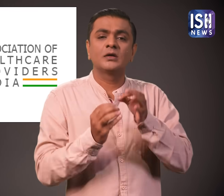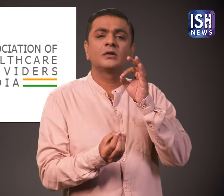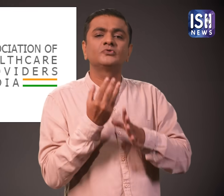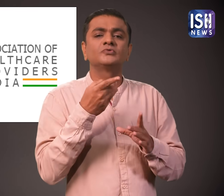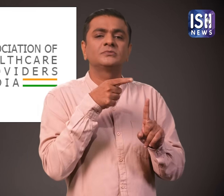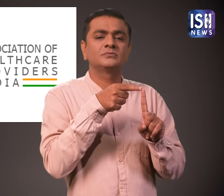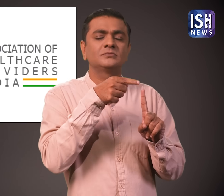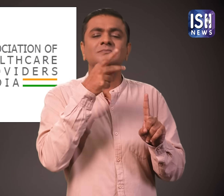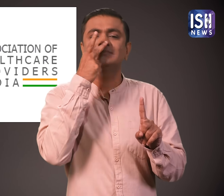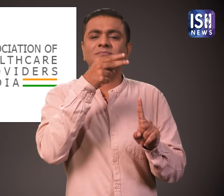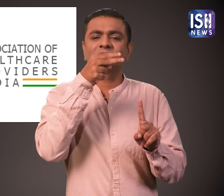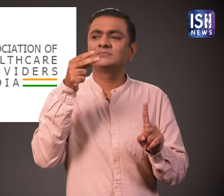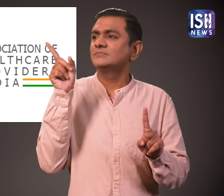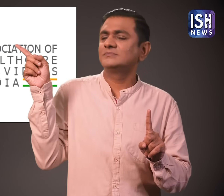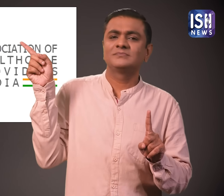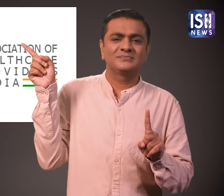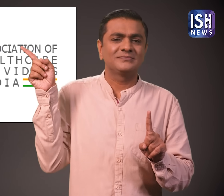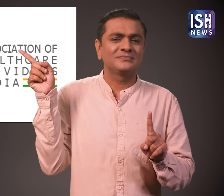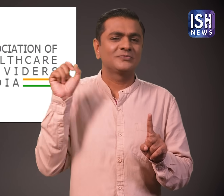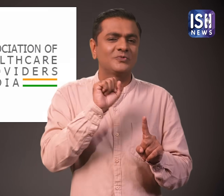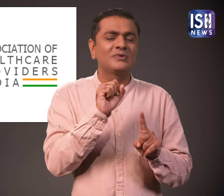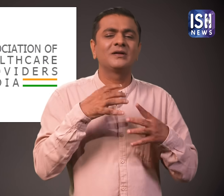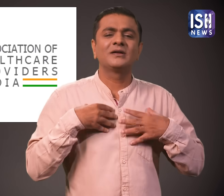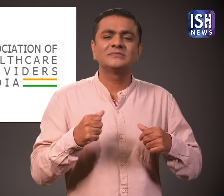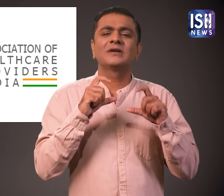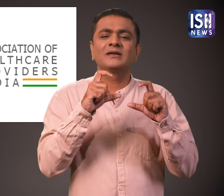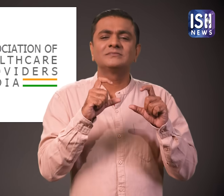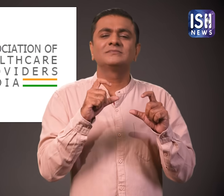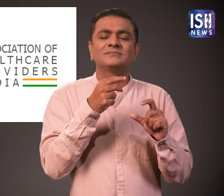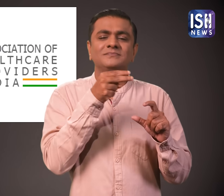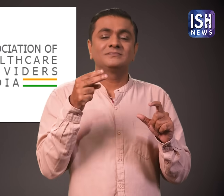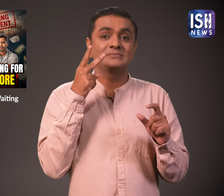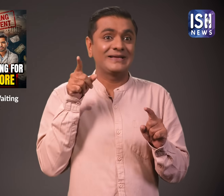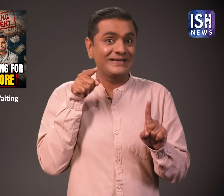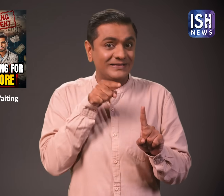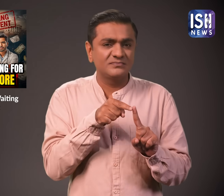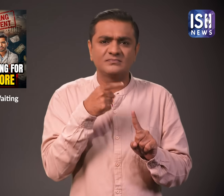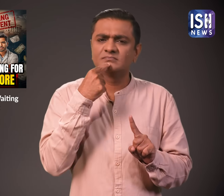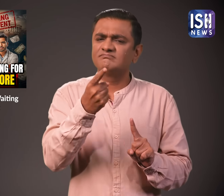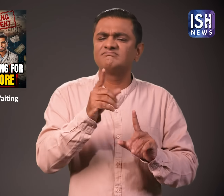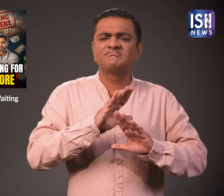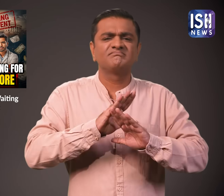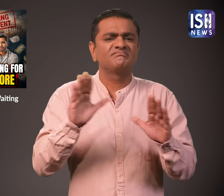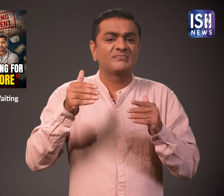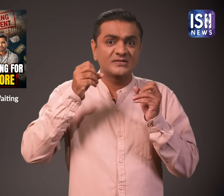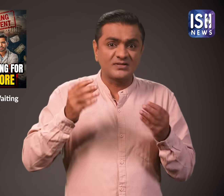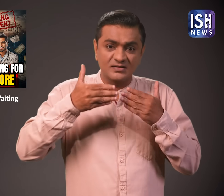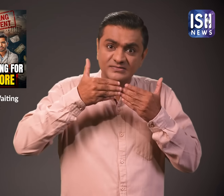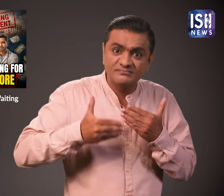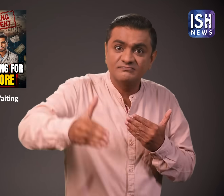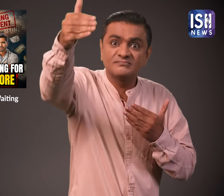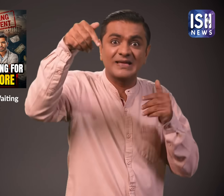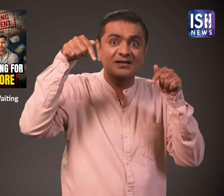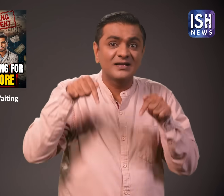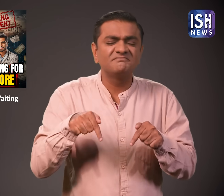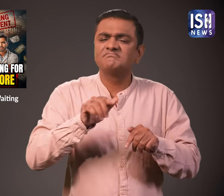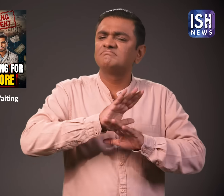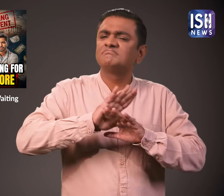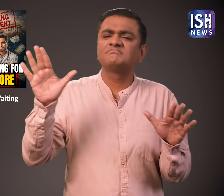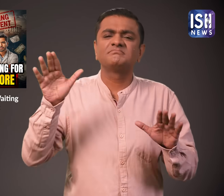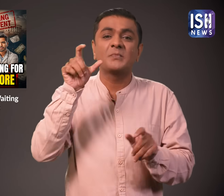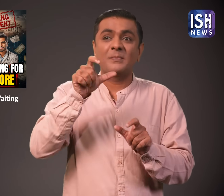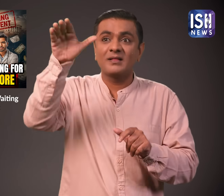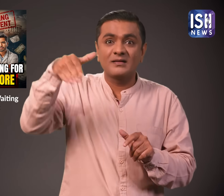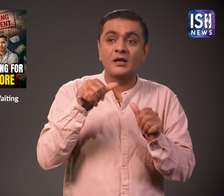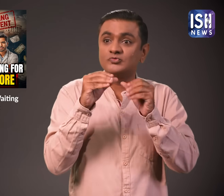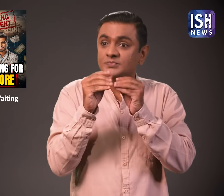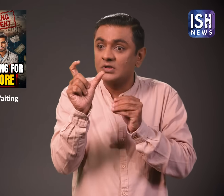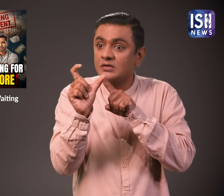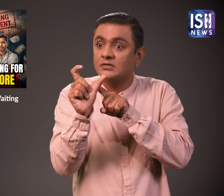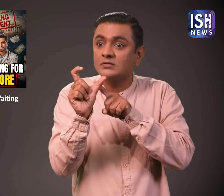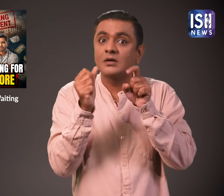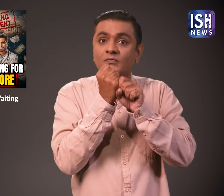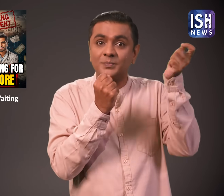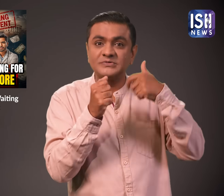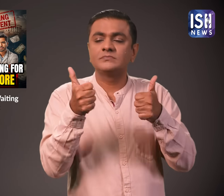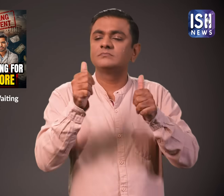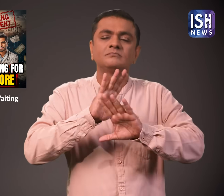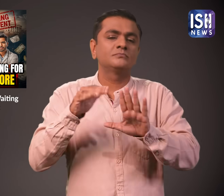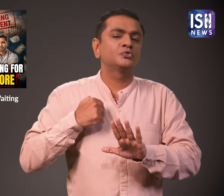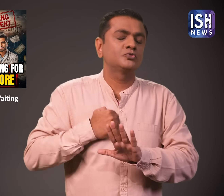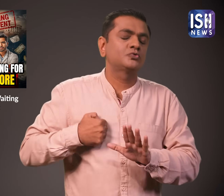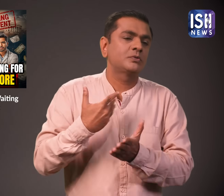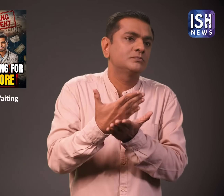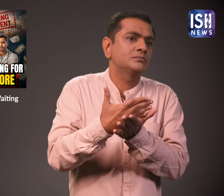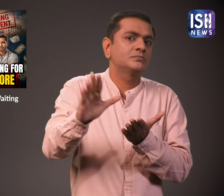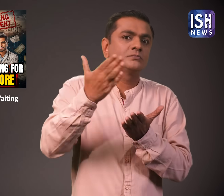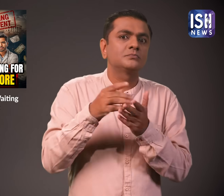Association of Healthcare Providers has suspended treatment under the scheme, from now on, due to unpaid dues.